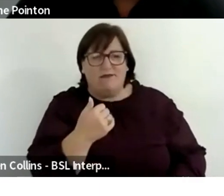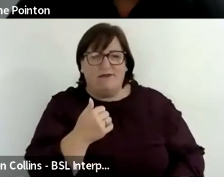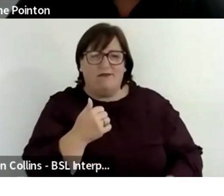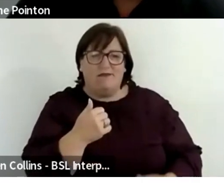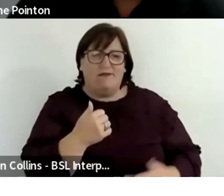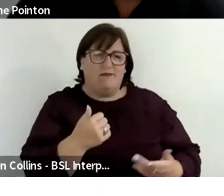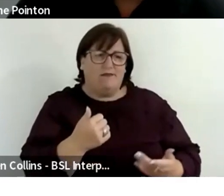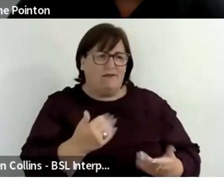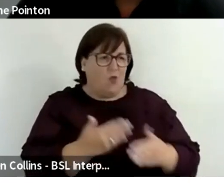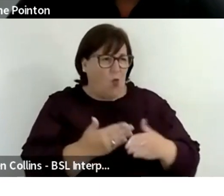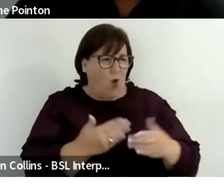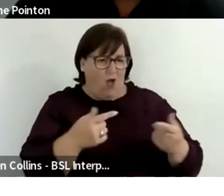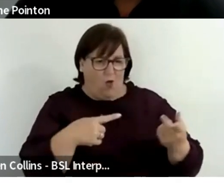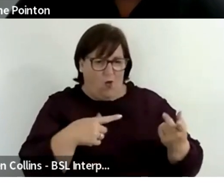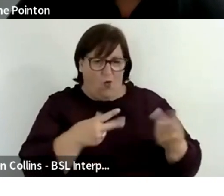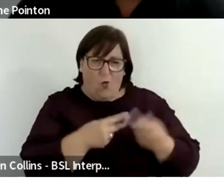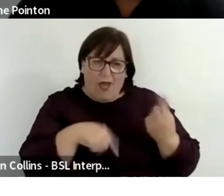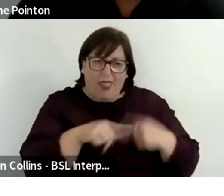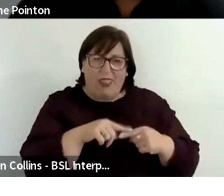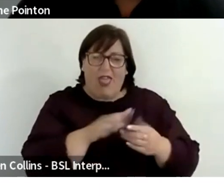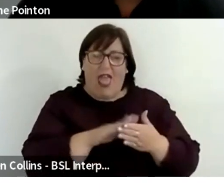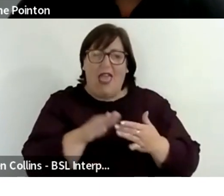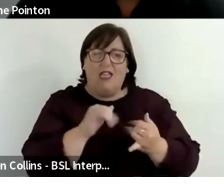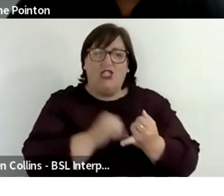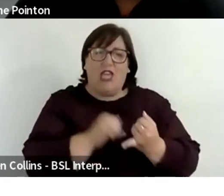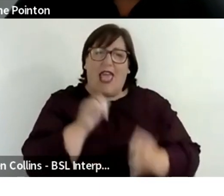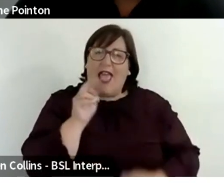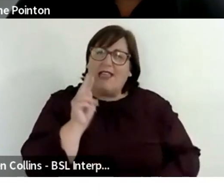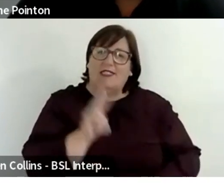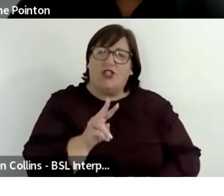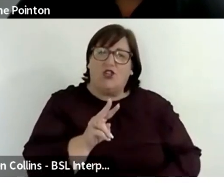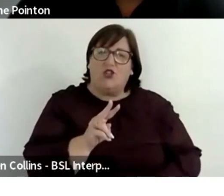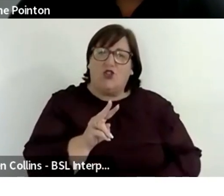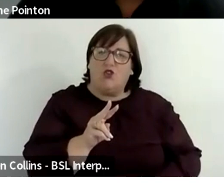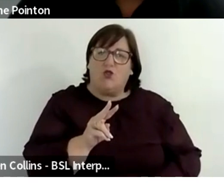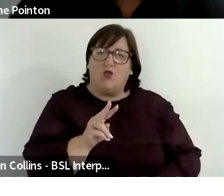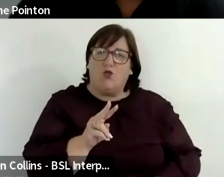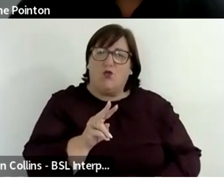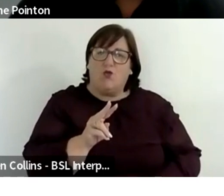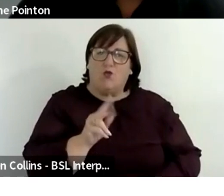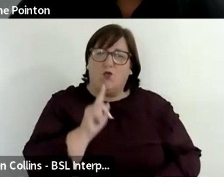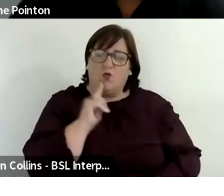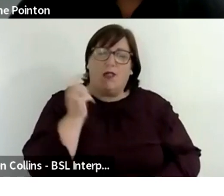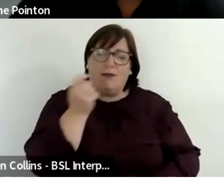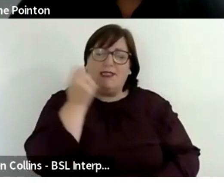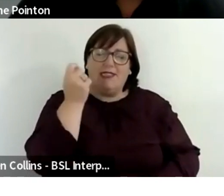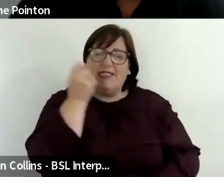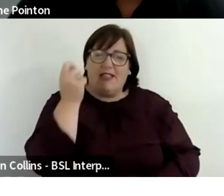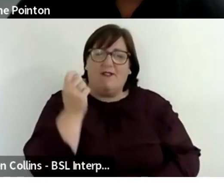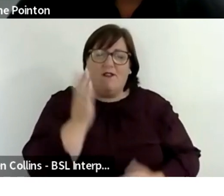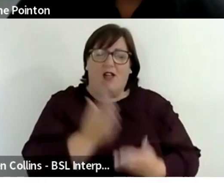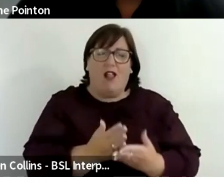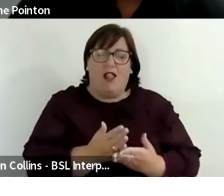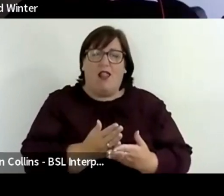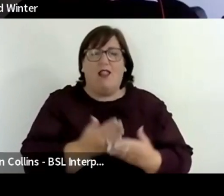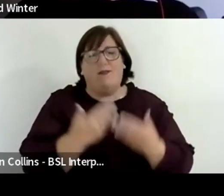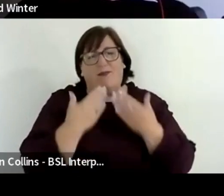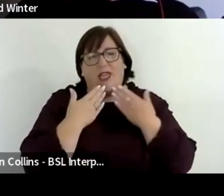Coming into HS2 and being the best version of yourself and going from strength-to-strength. Fantastic.